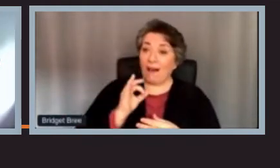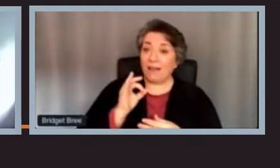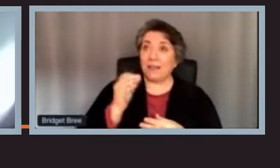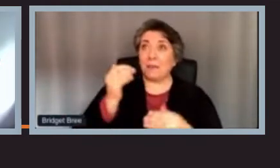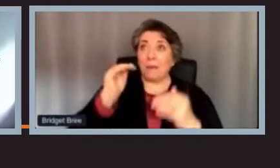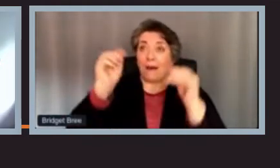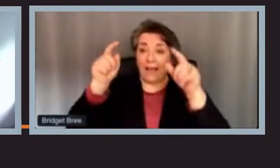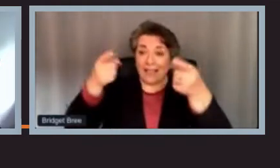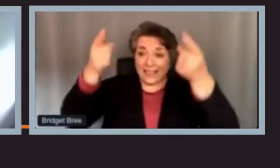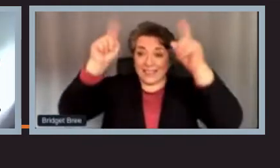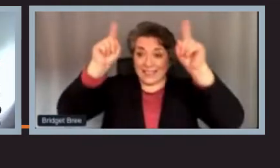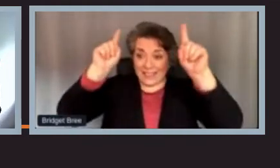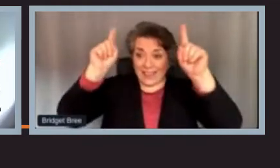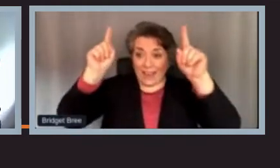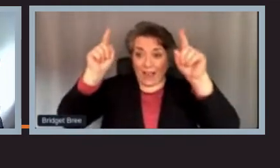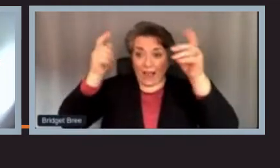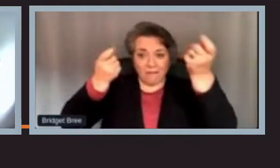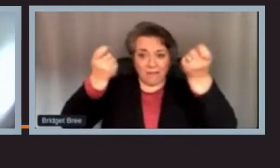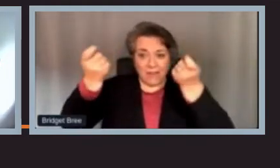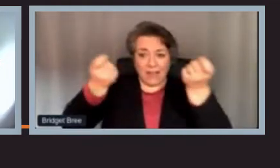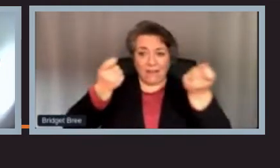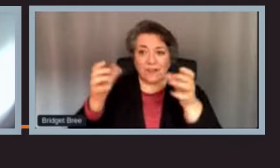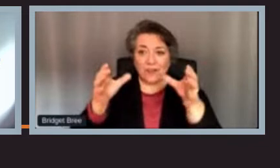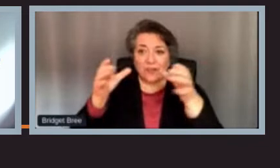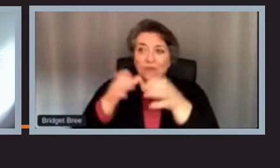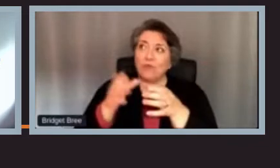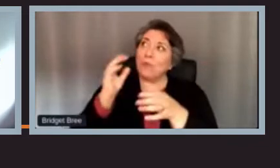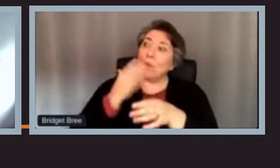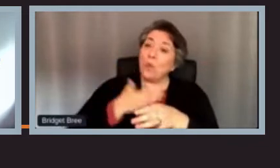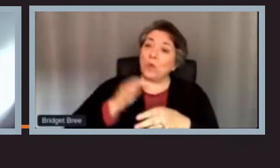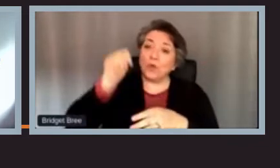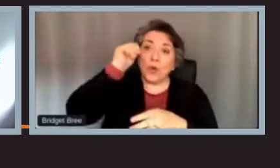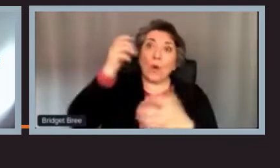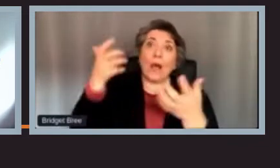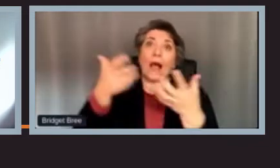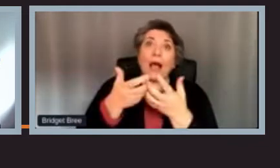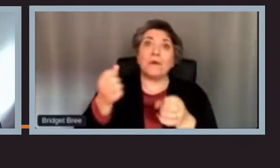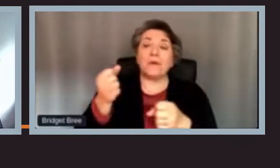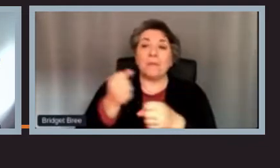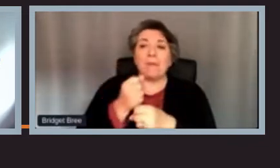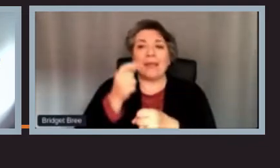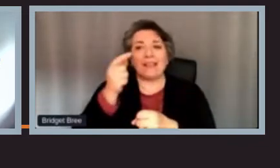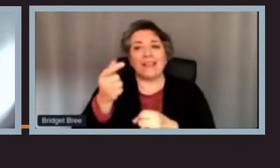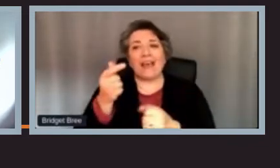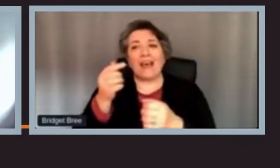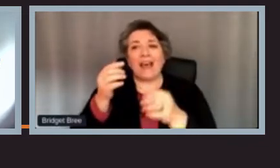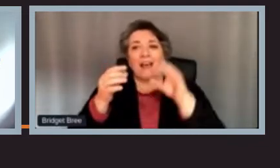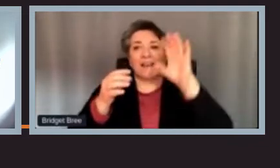asked for help to make their Word templates more accessible after they noticed the results of the accessibility inspector.